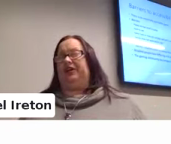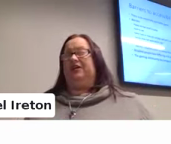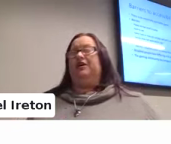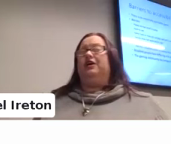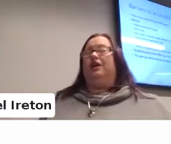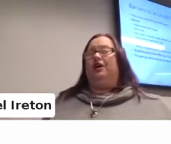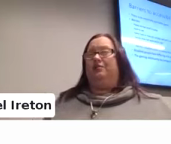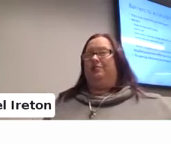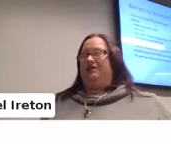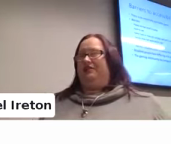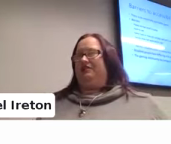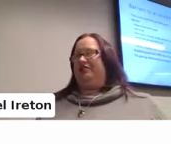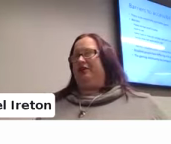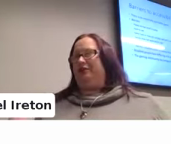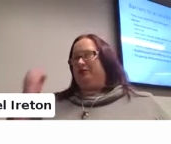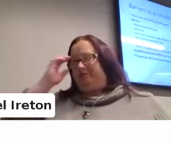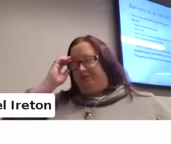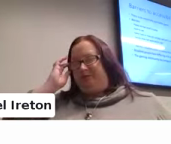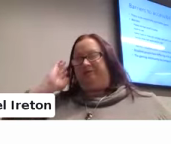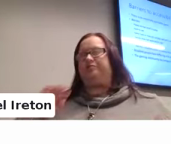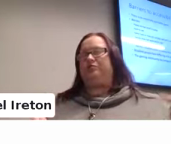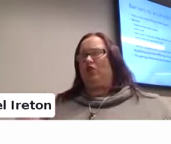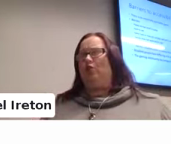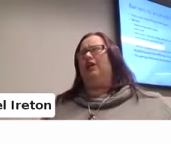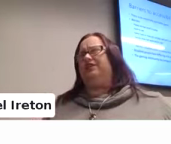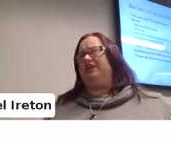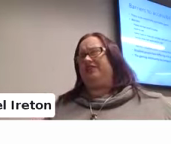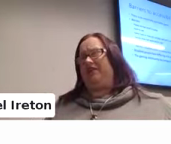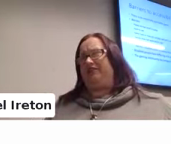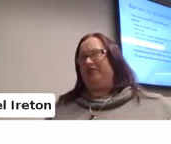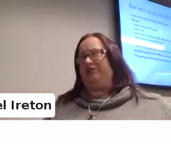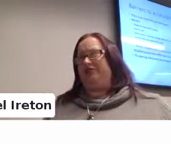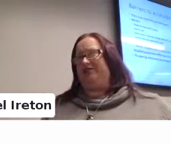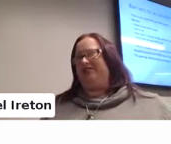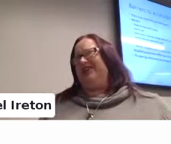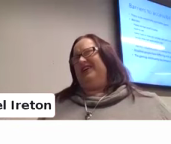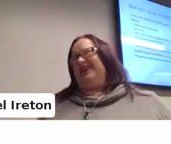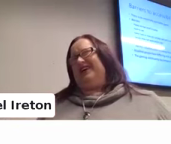It is literally just black and white text or audio telling you what's going on. There's no aesthetic experience.